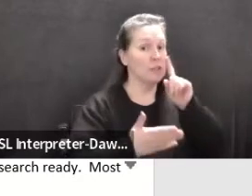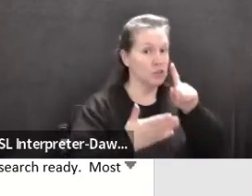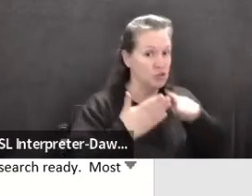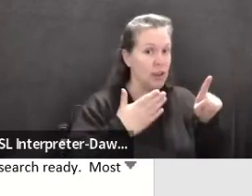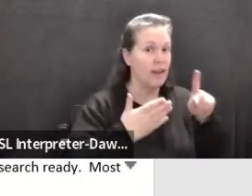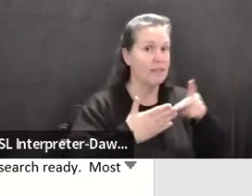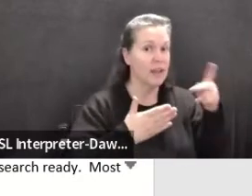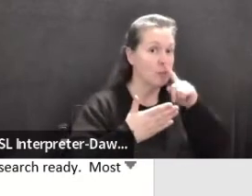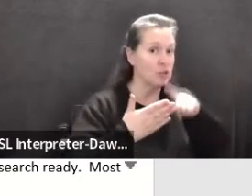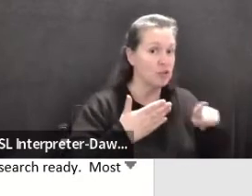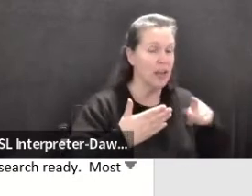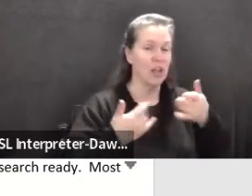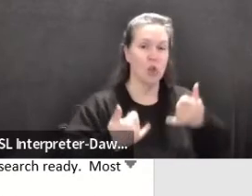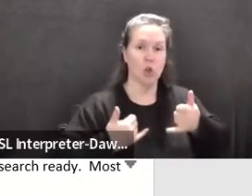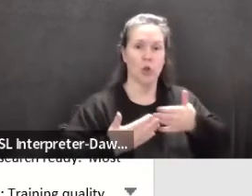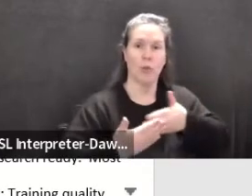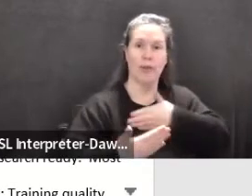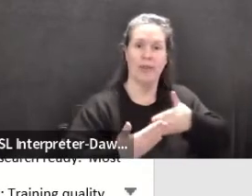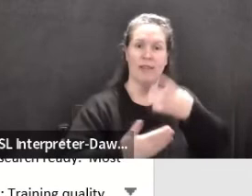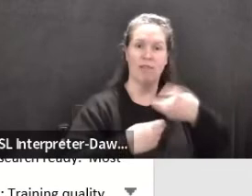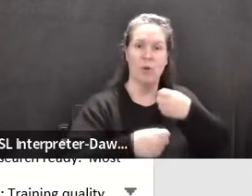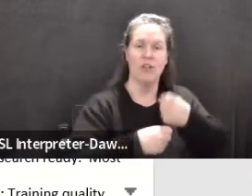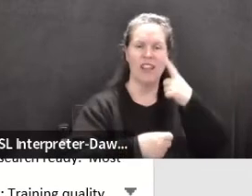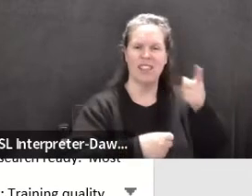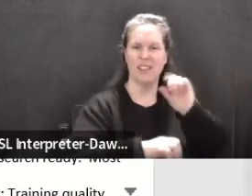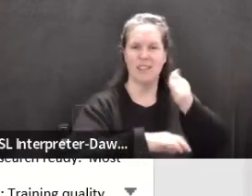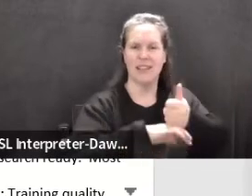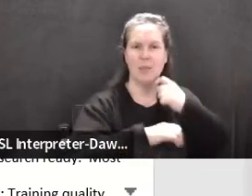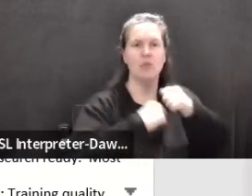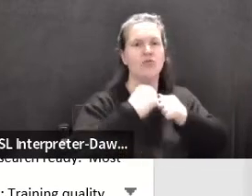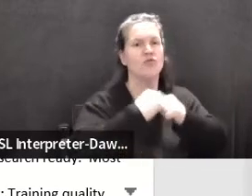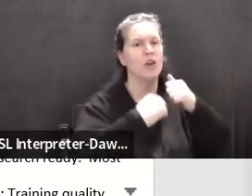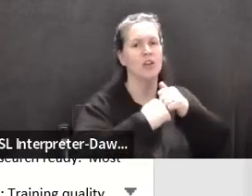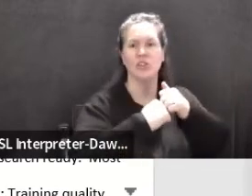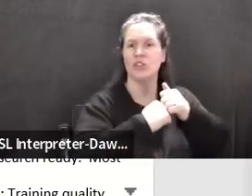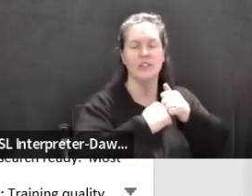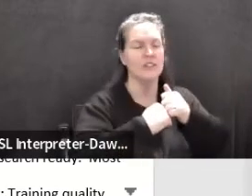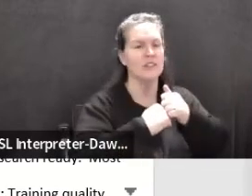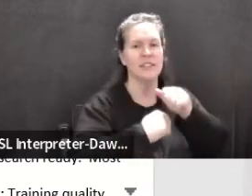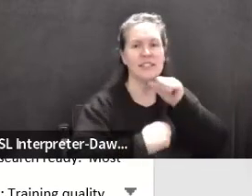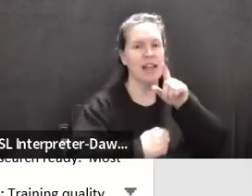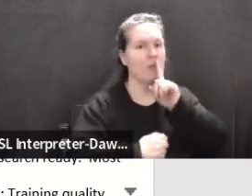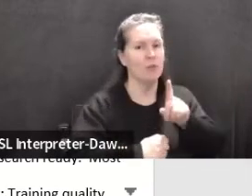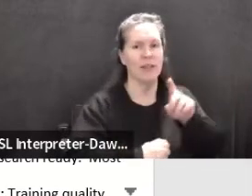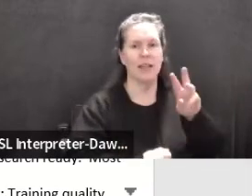are they current within four years? I think you're setting up a structure that again, is just really not practical or enforceable.